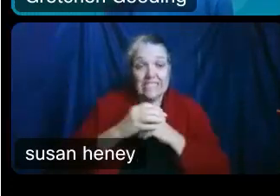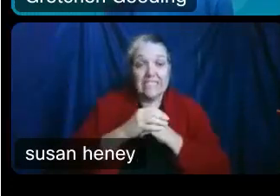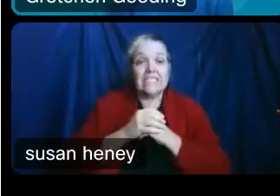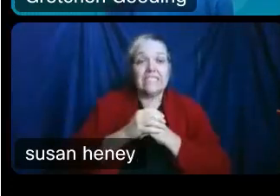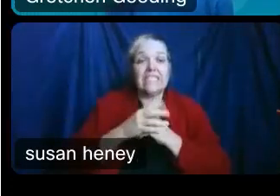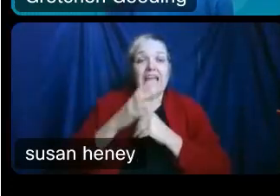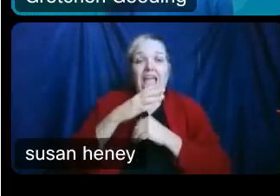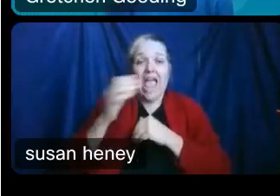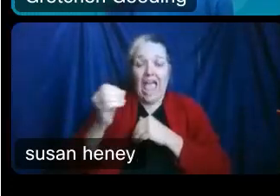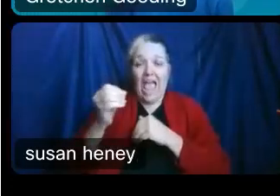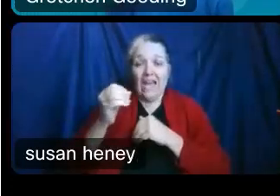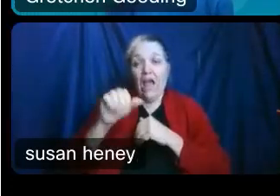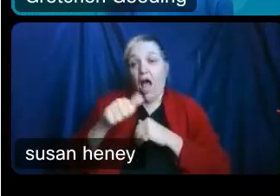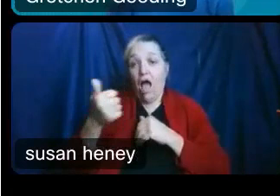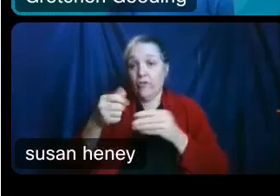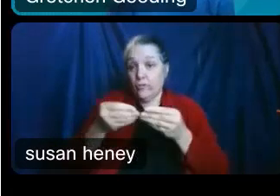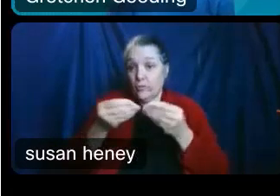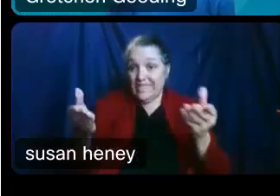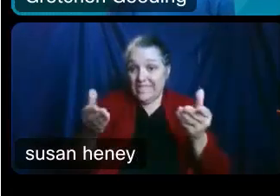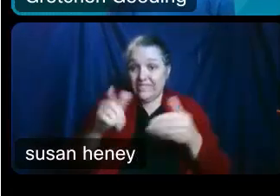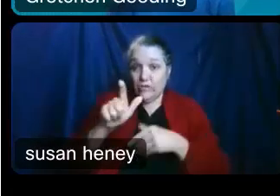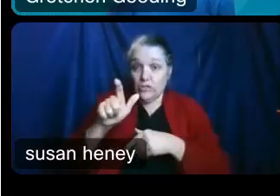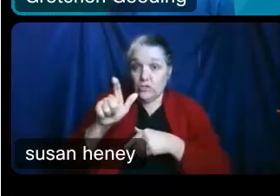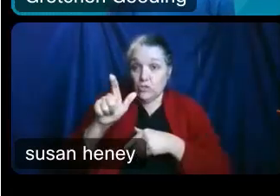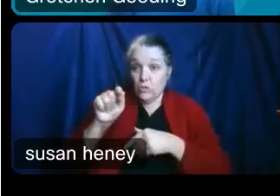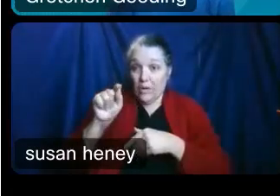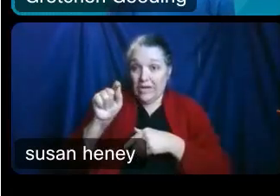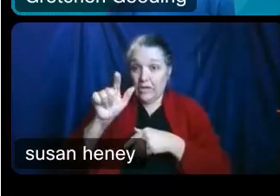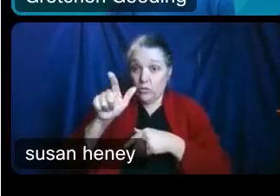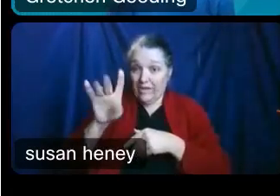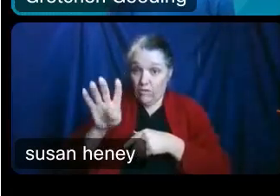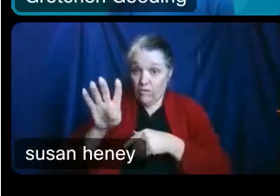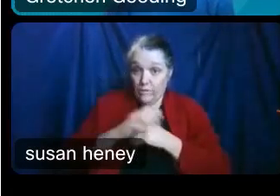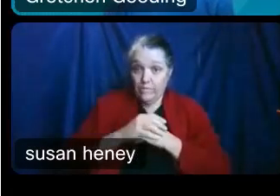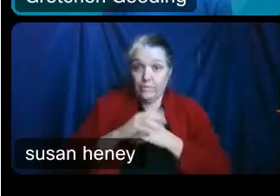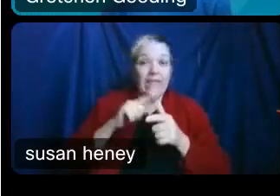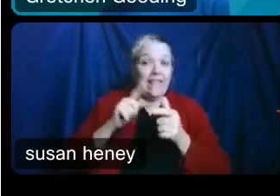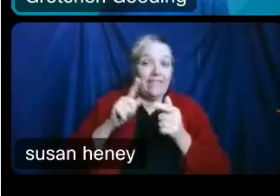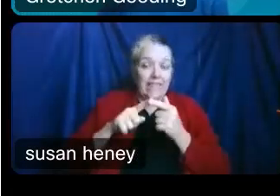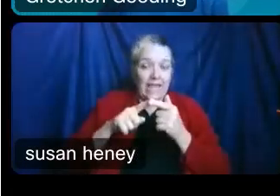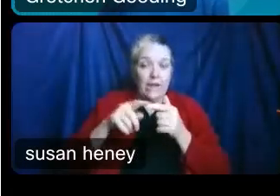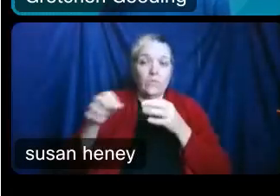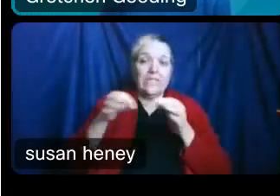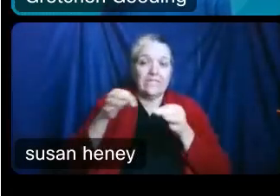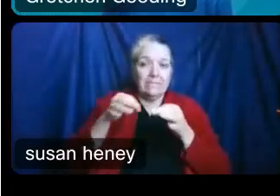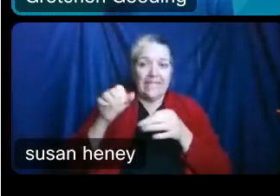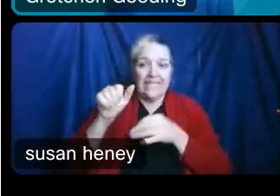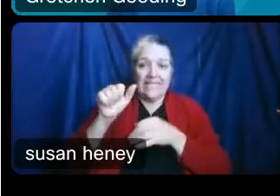calendar year 2024. Then I'll give a brief overview or refresher of the ACS and cover